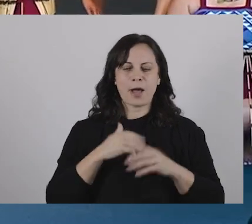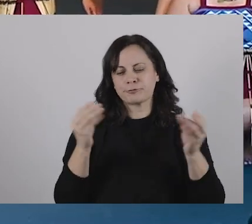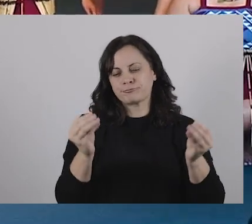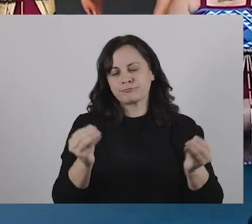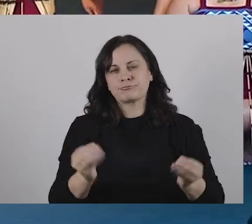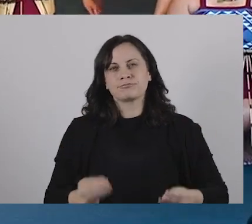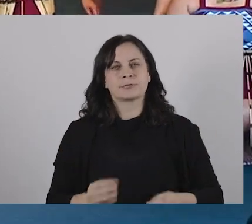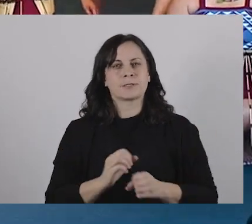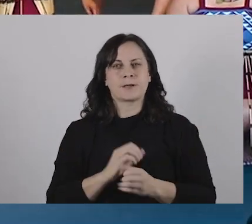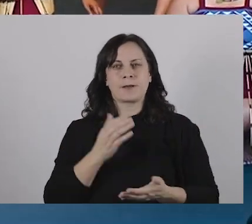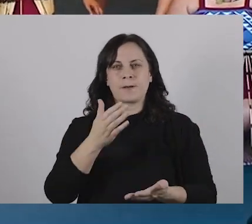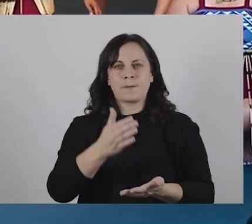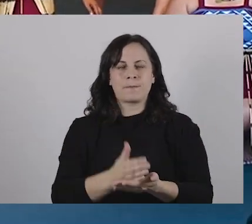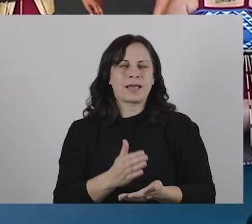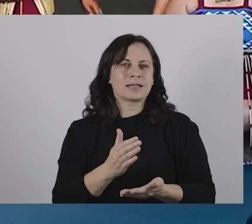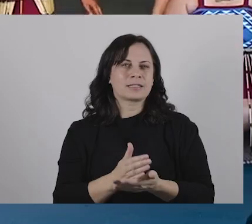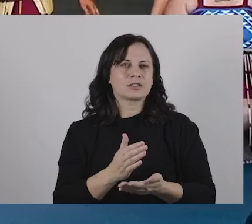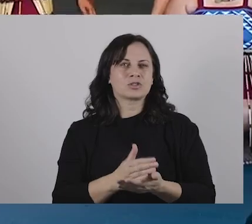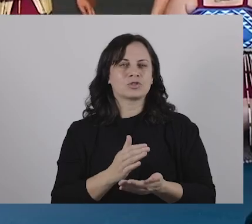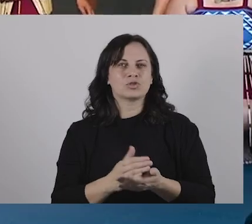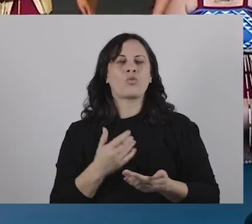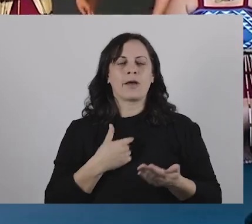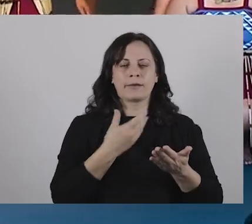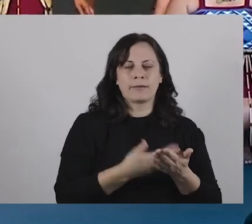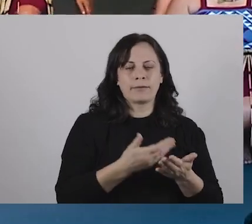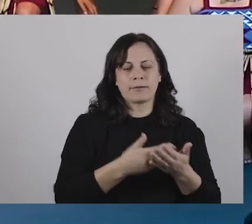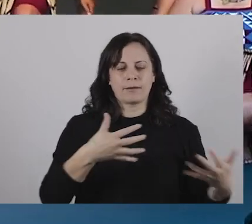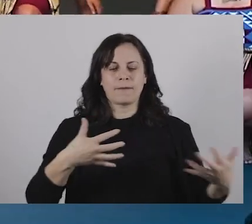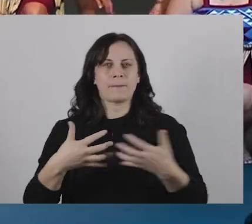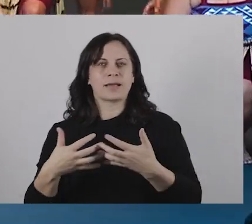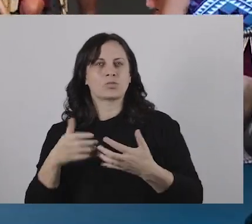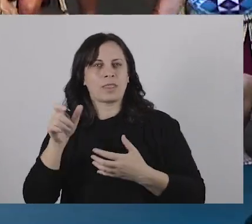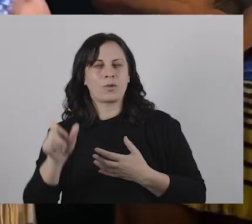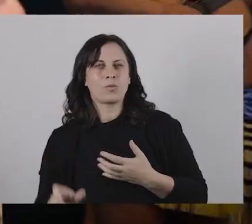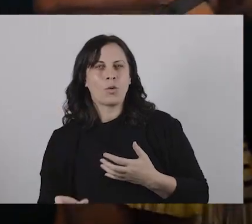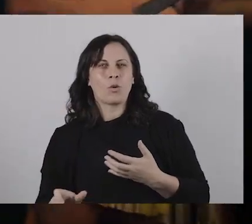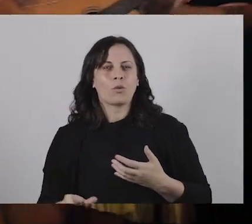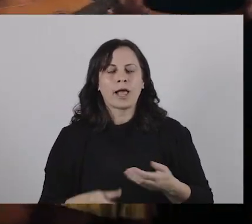Every time I'm doin' a composition, making sure that the tune is fittin' well with the words.